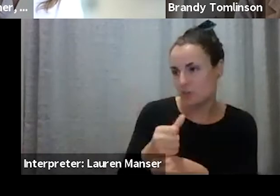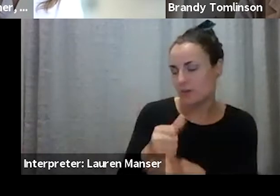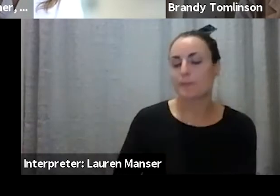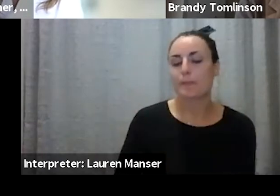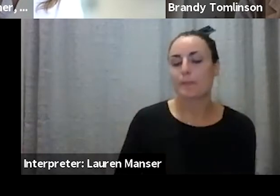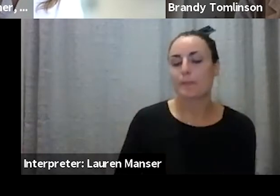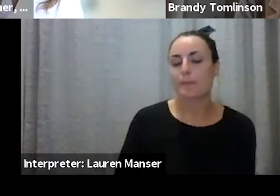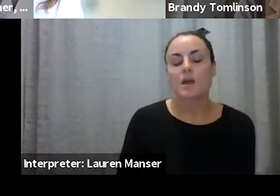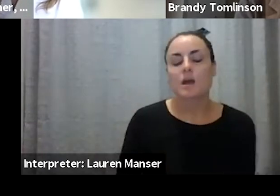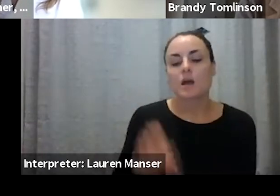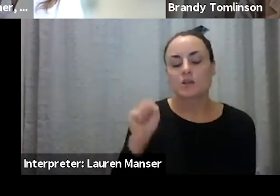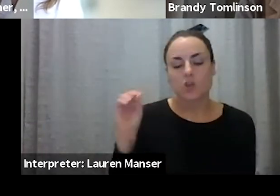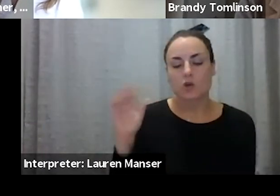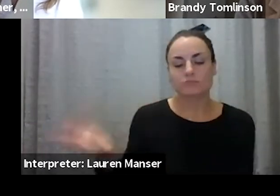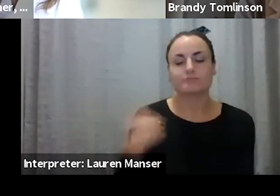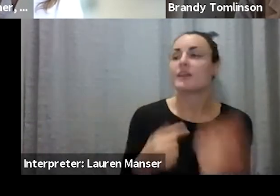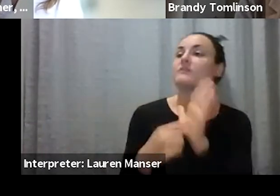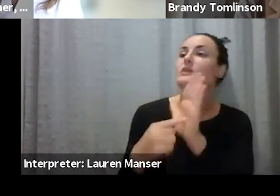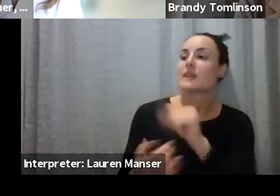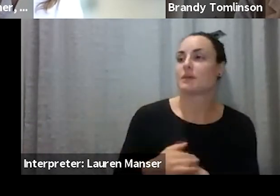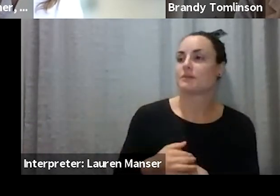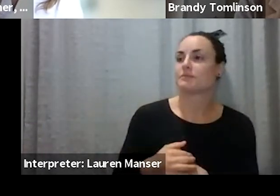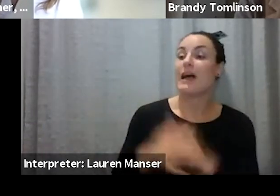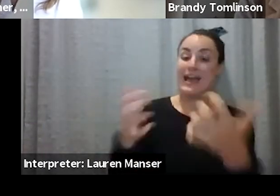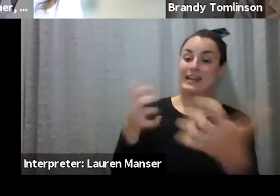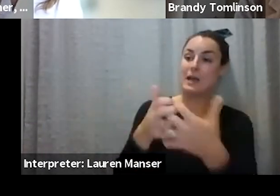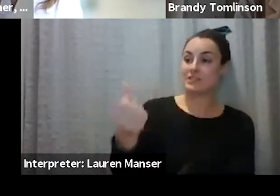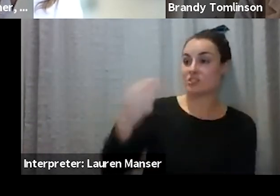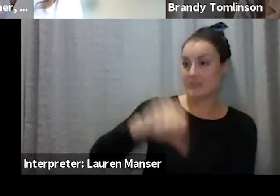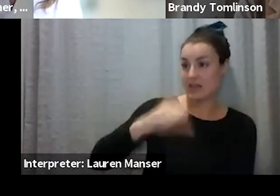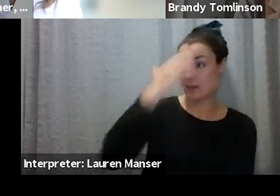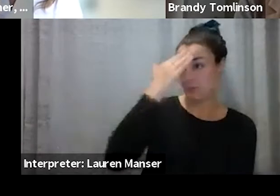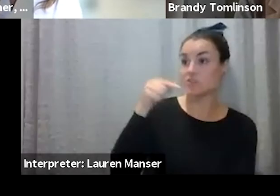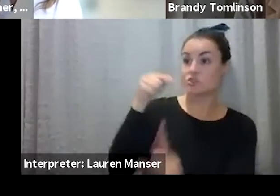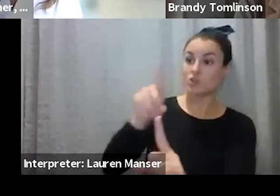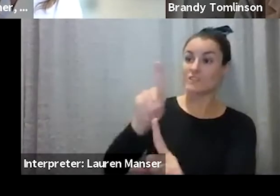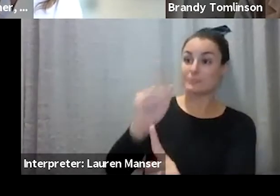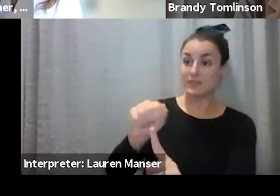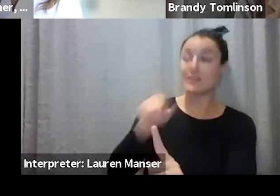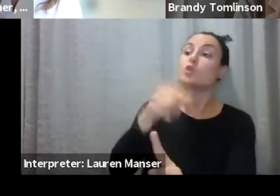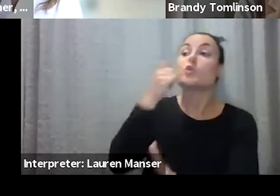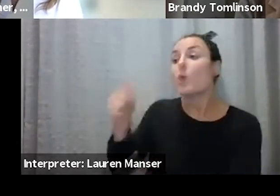So let's say you've been denied an accommodation based on your disability. You call DRNY, you speak to our intake team,